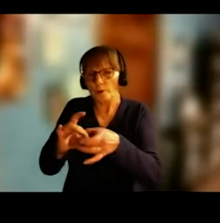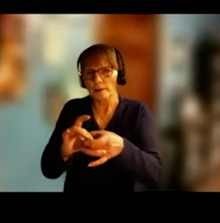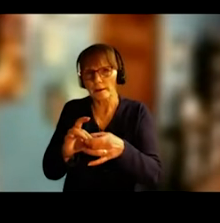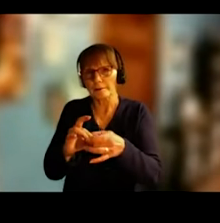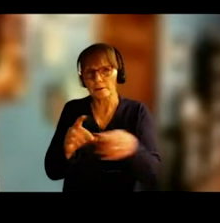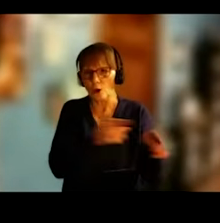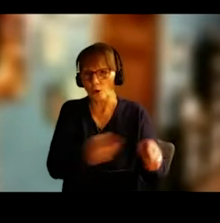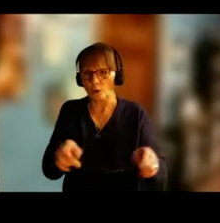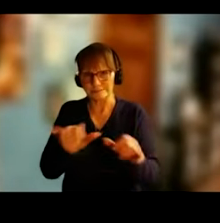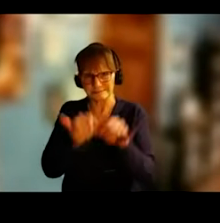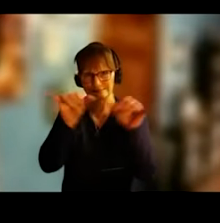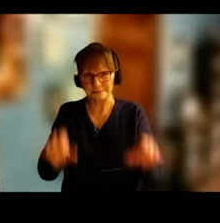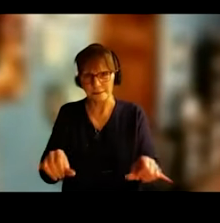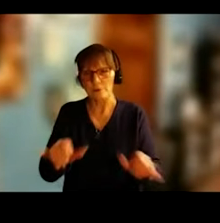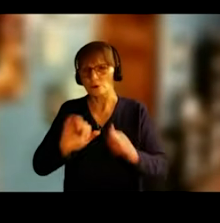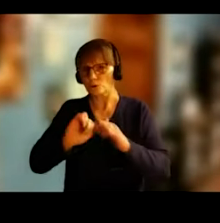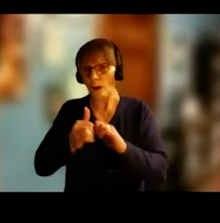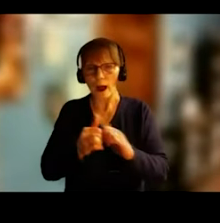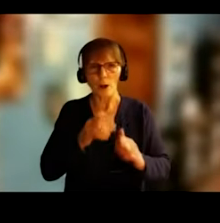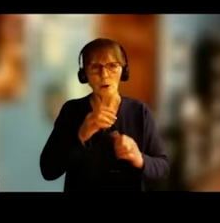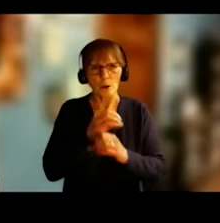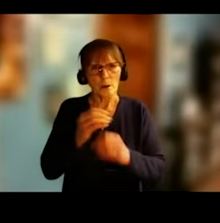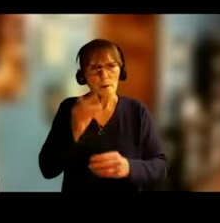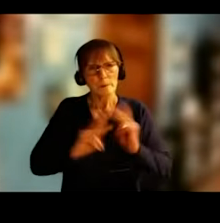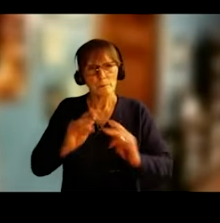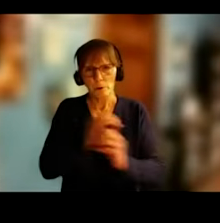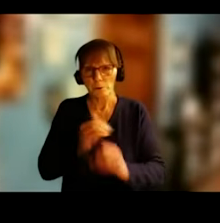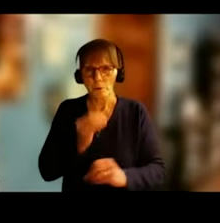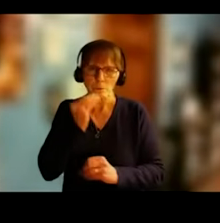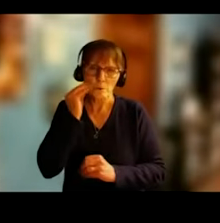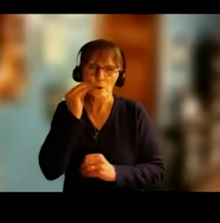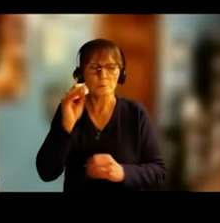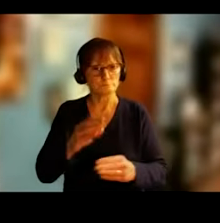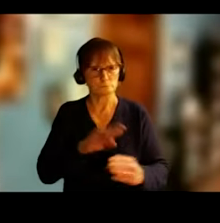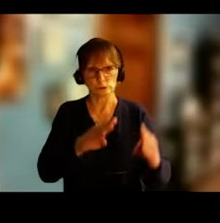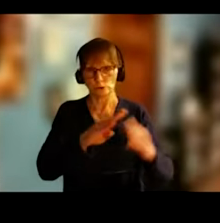How do we on the homeless side create systems from shelter to housing